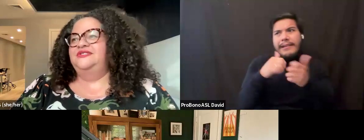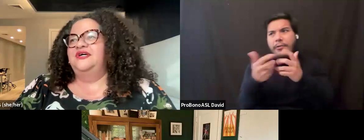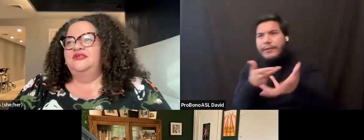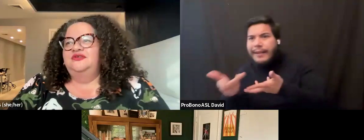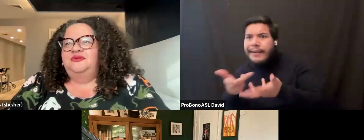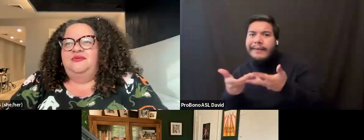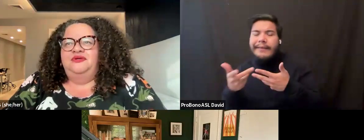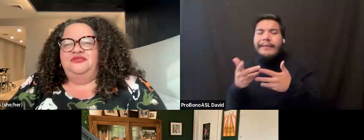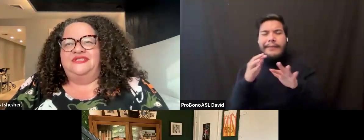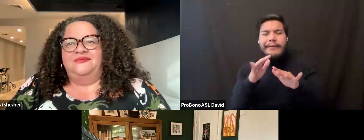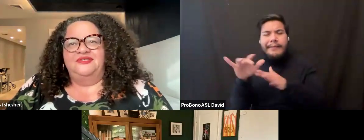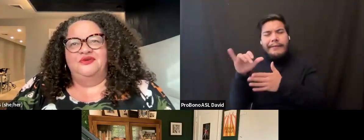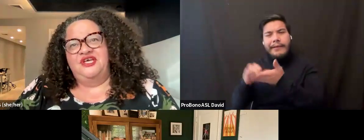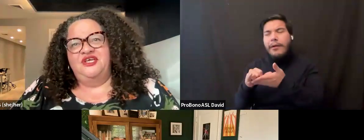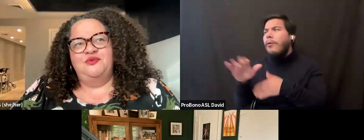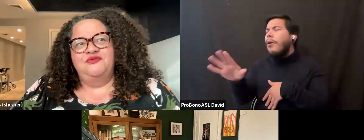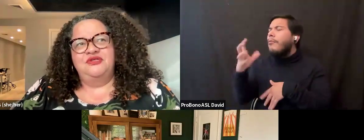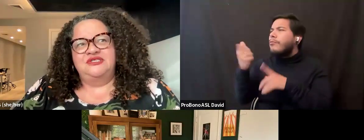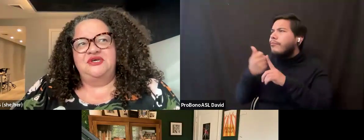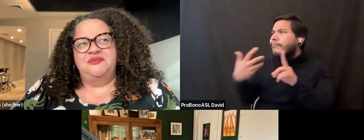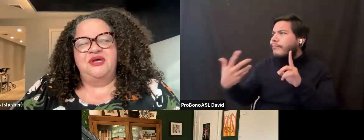Let's talk a little bit about what you just said about sort of taking one for the team.